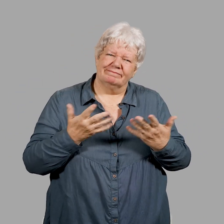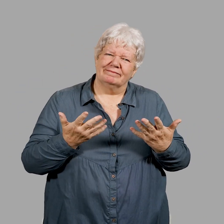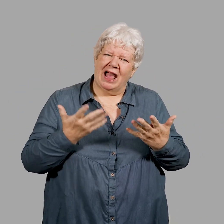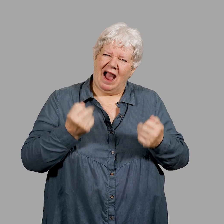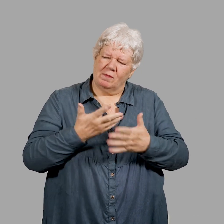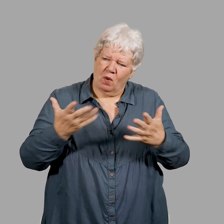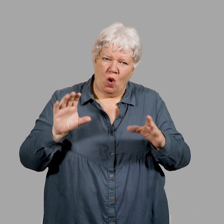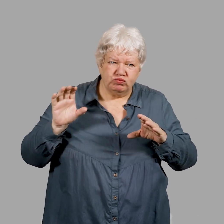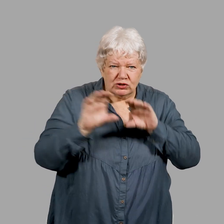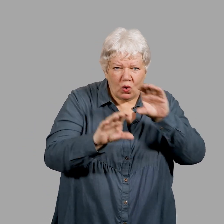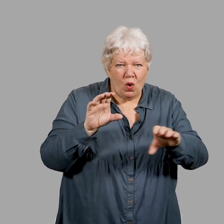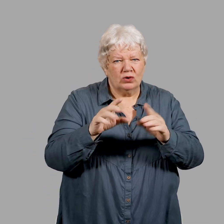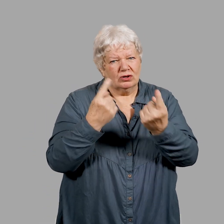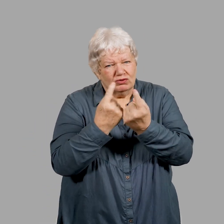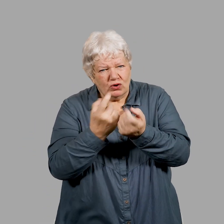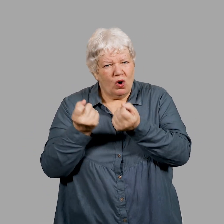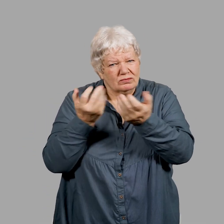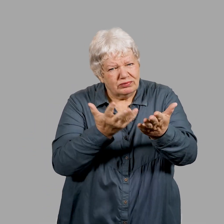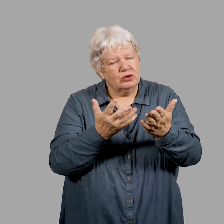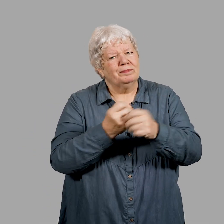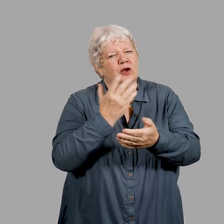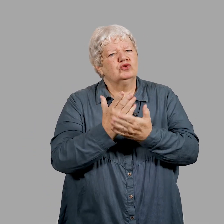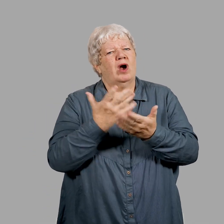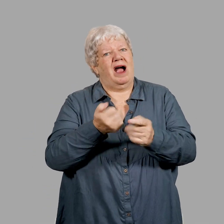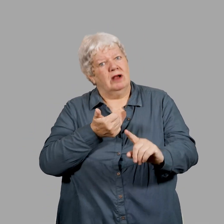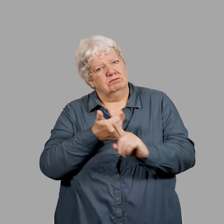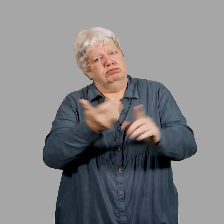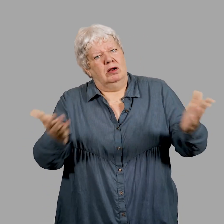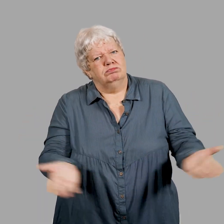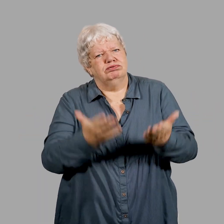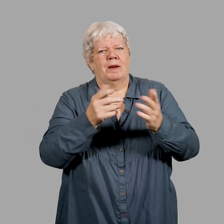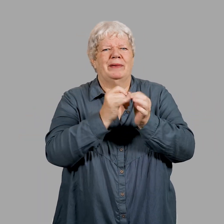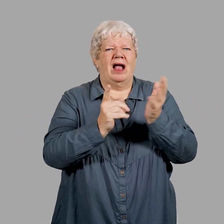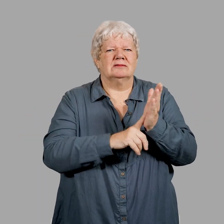are better resourced and supported to promote BSL systematically